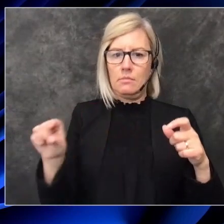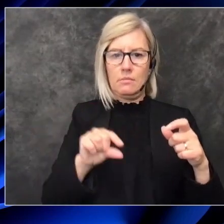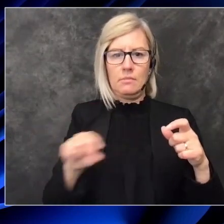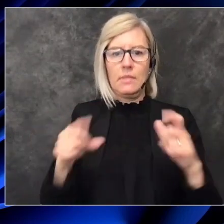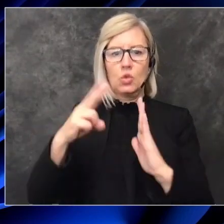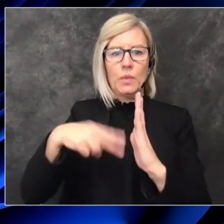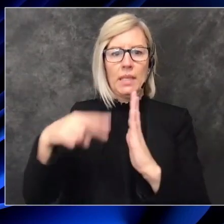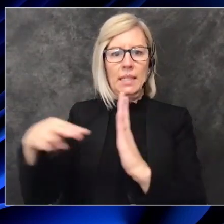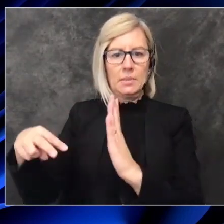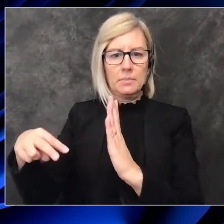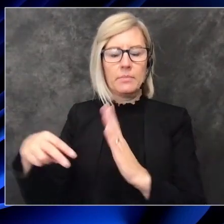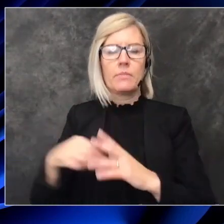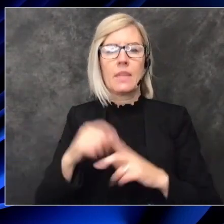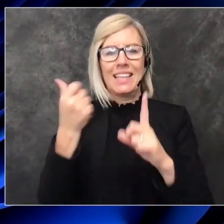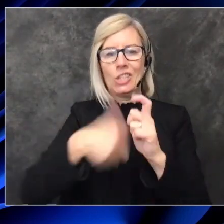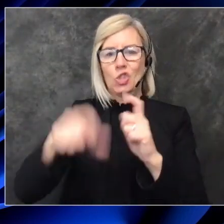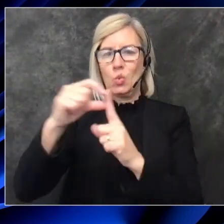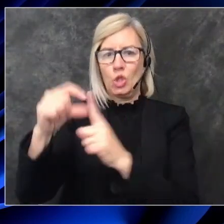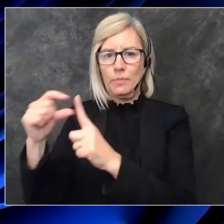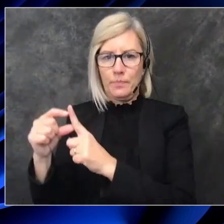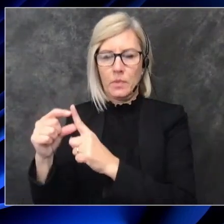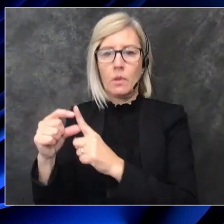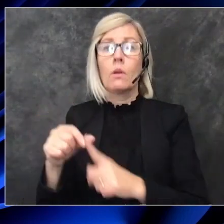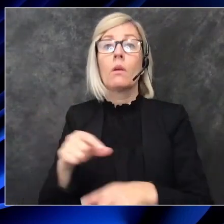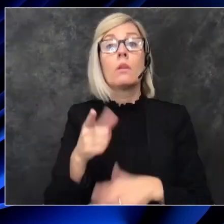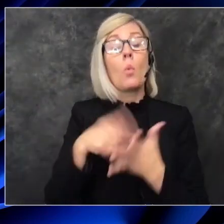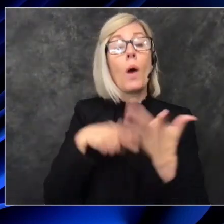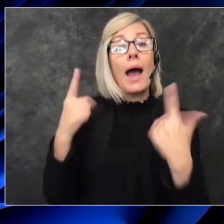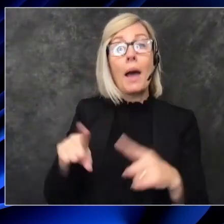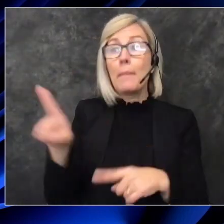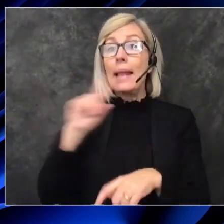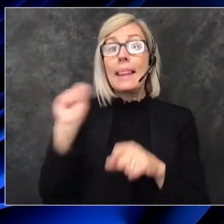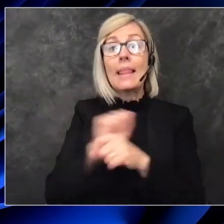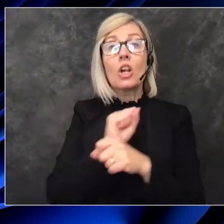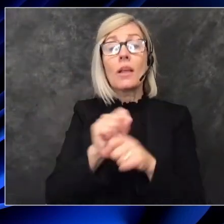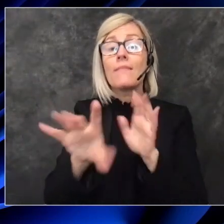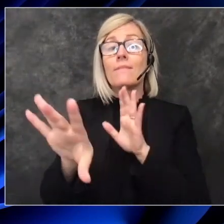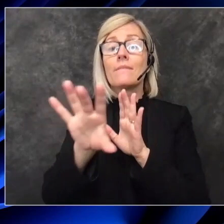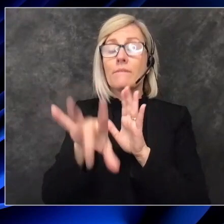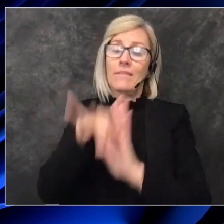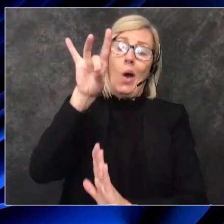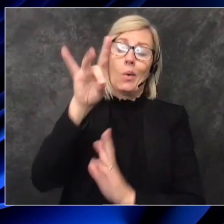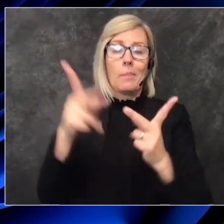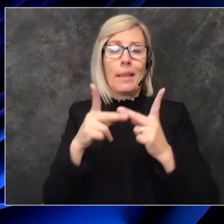Now what just happened is Hector literally found the place he wanted to start on that page, clicked it,